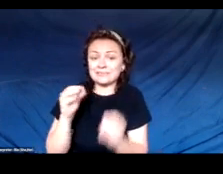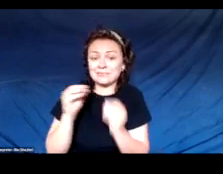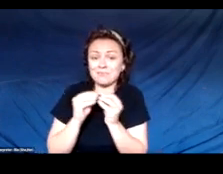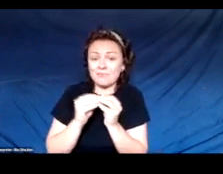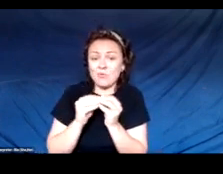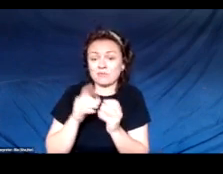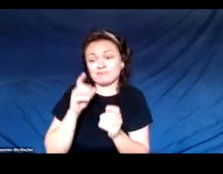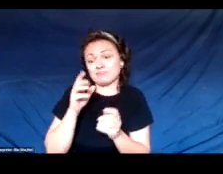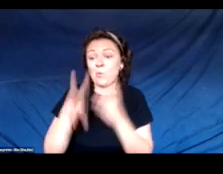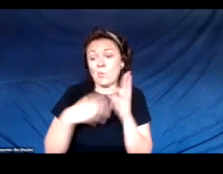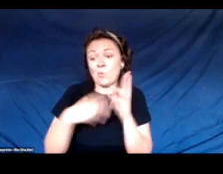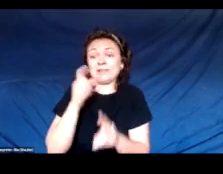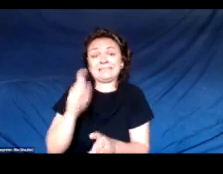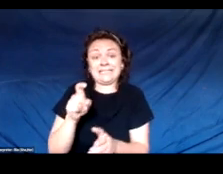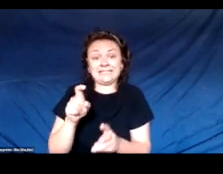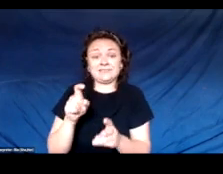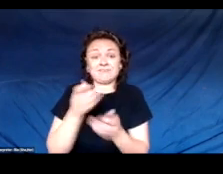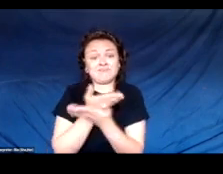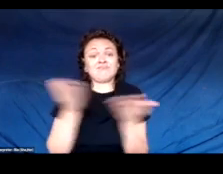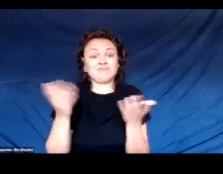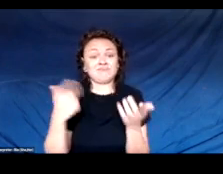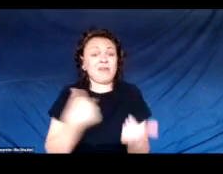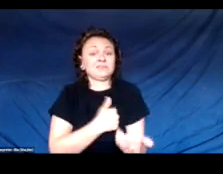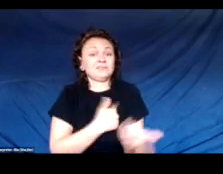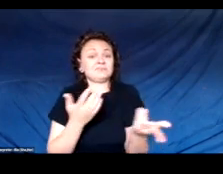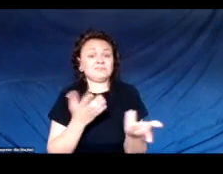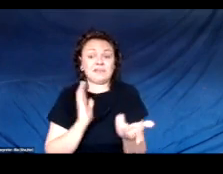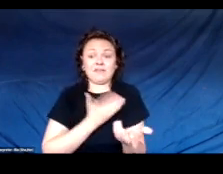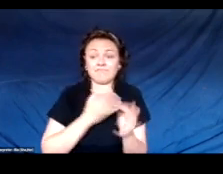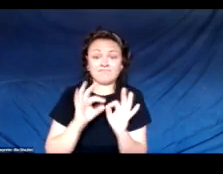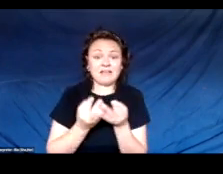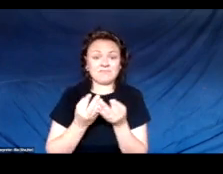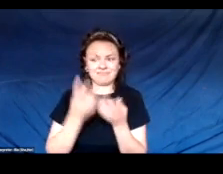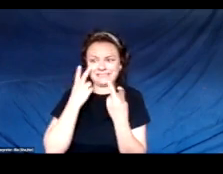to continue to show the beauty in the world.